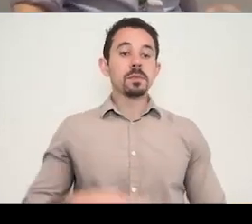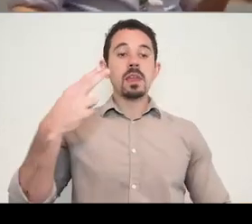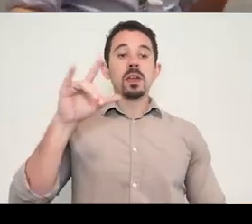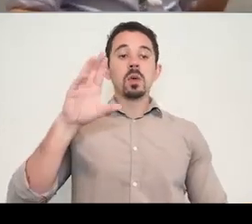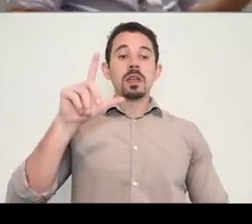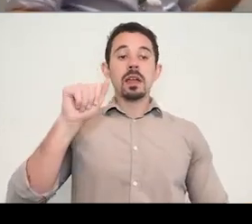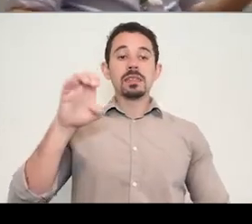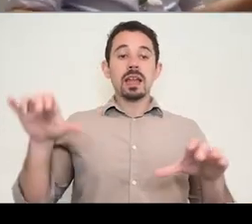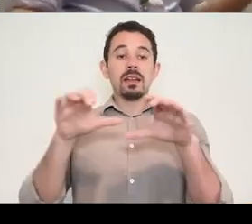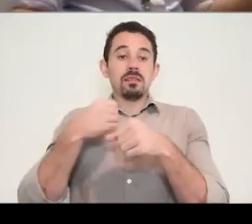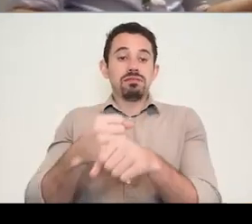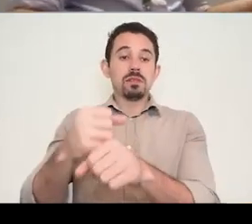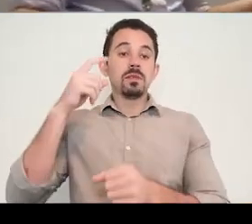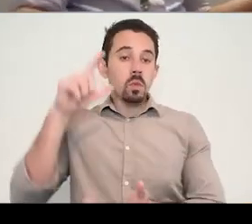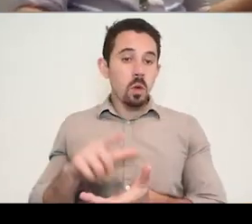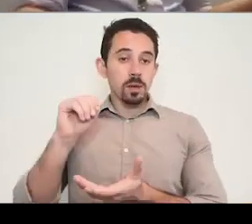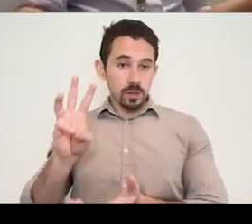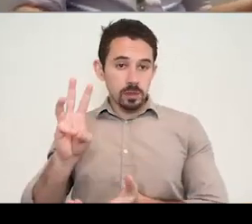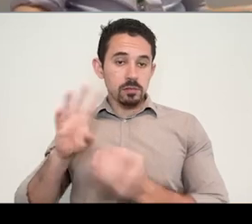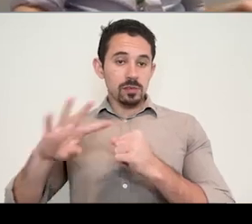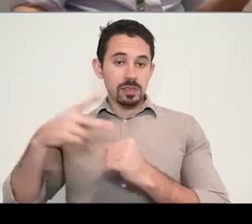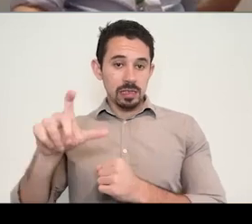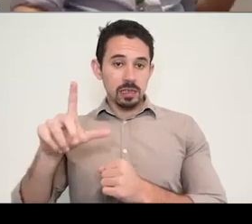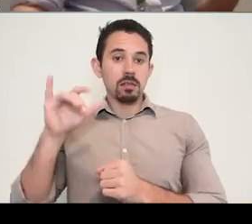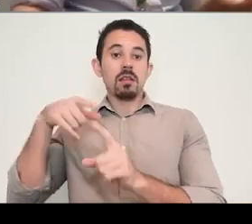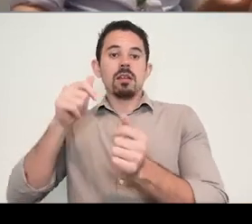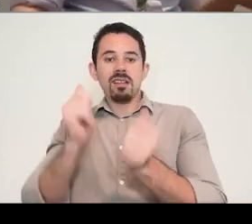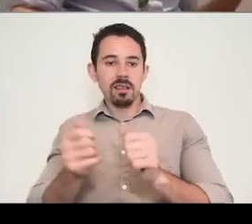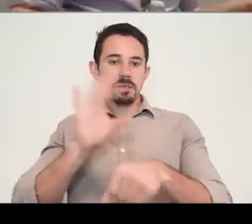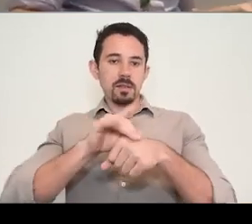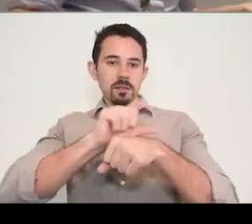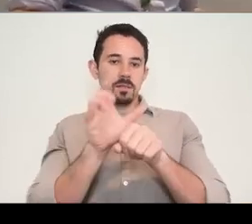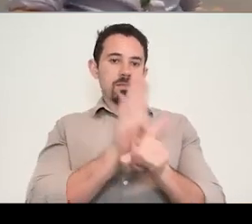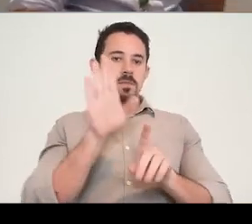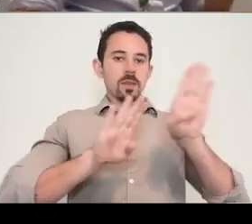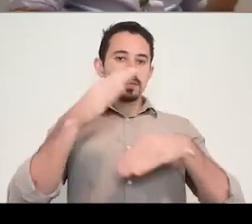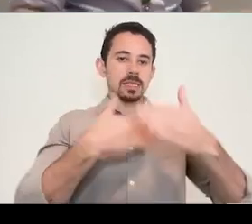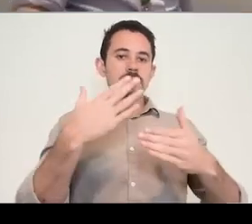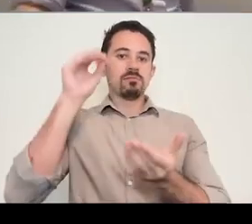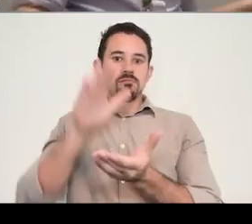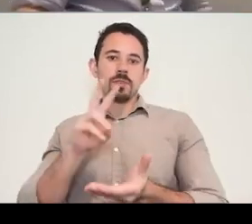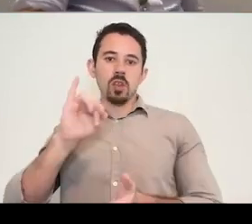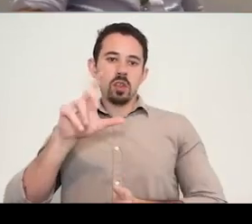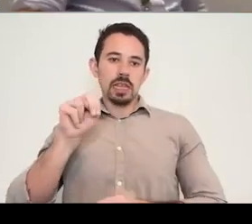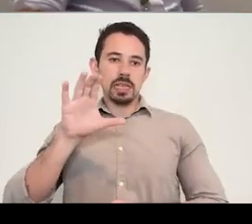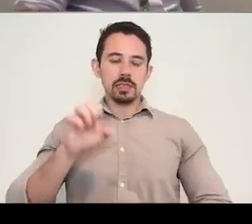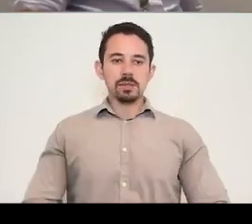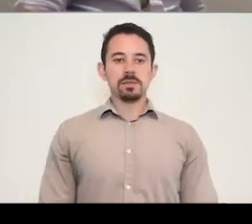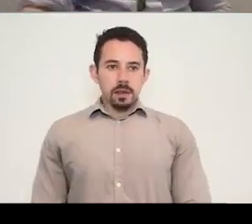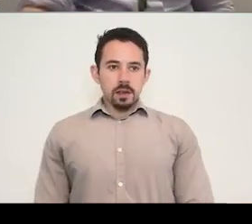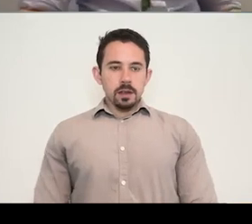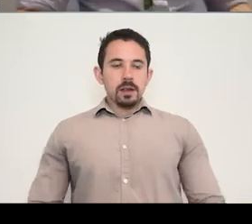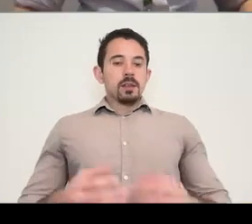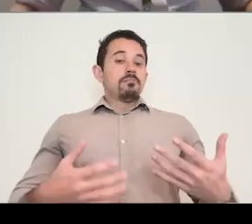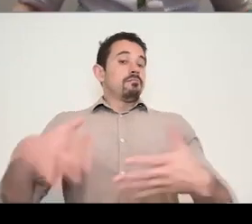generates low molecular weight secreted Pel, which alters biofilm biomechanics and reduces virulence.